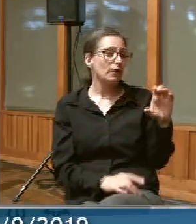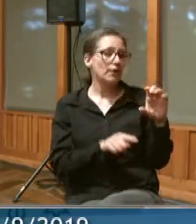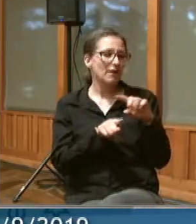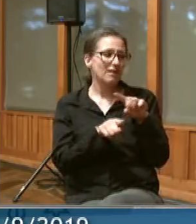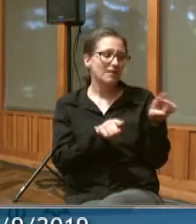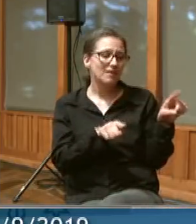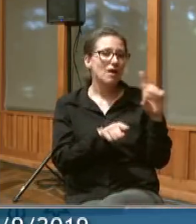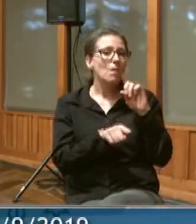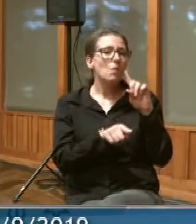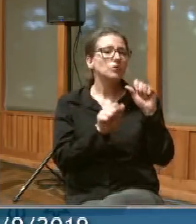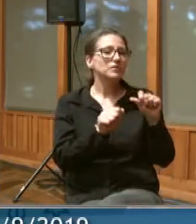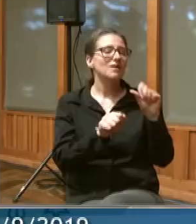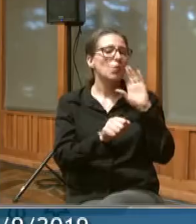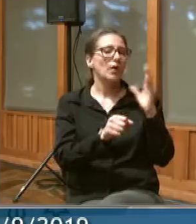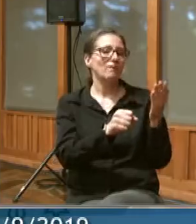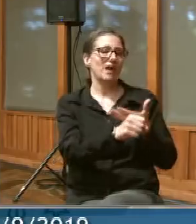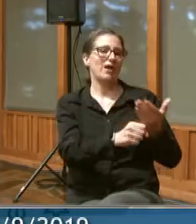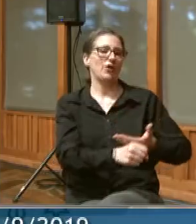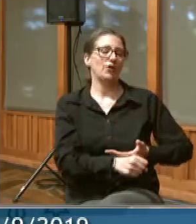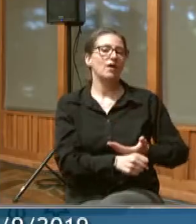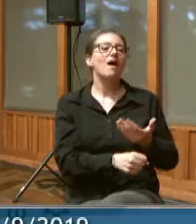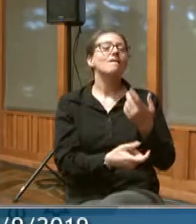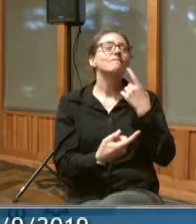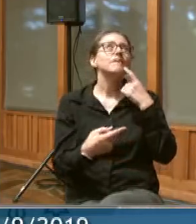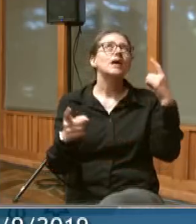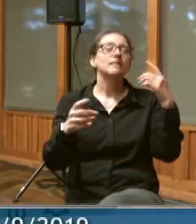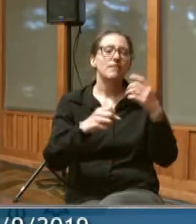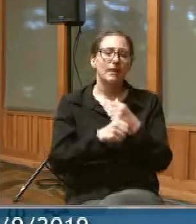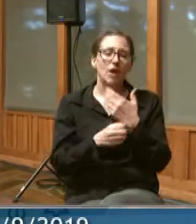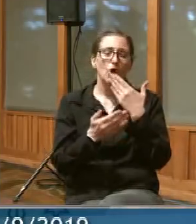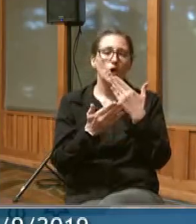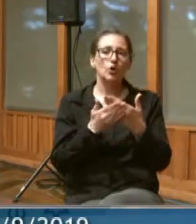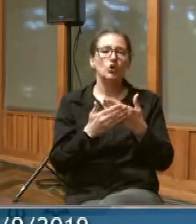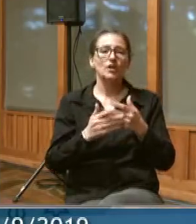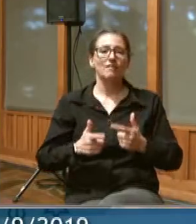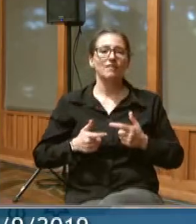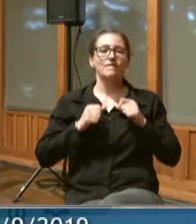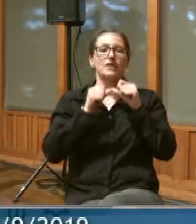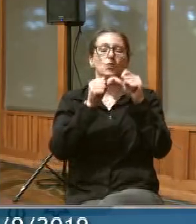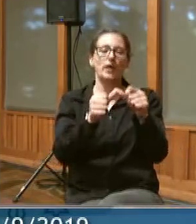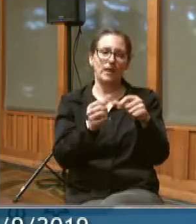KNOW, THE LAST HIRED ARE ALWAYS THE FIRST FIRED. SO THAT MEANS WOMEN, PEOPLE OF COLOR ARE ON THE CHOPPING BLOCK